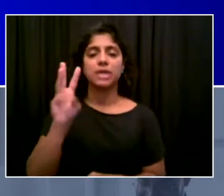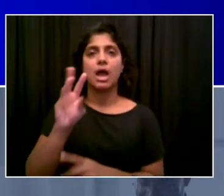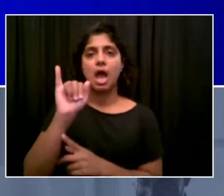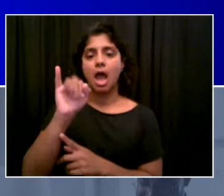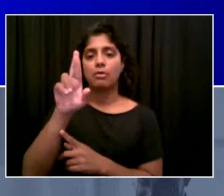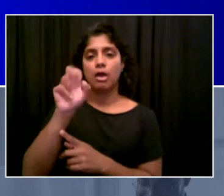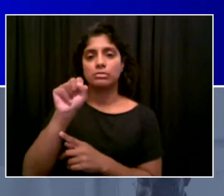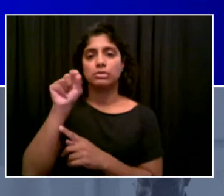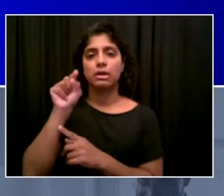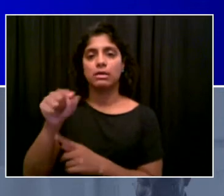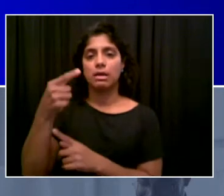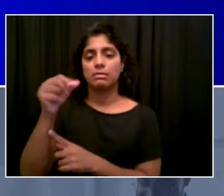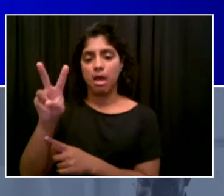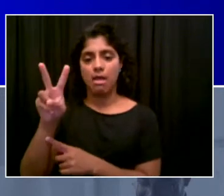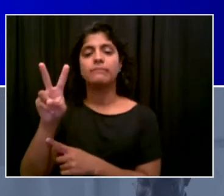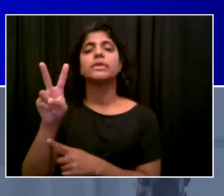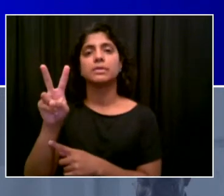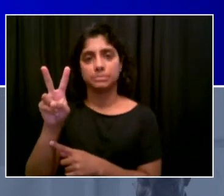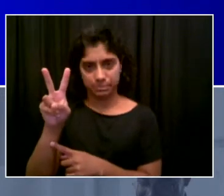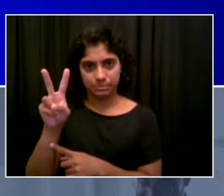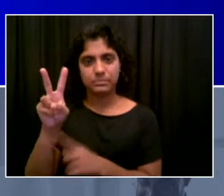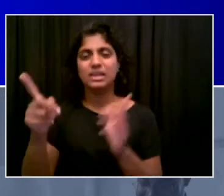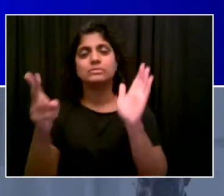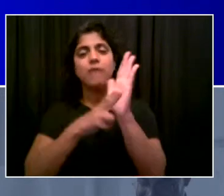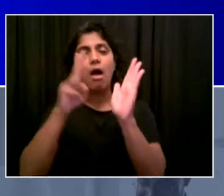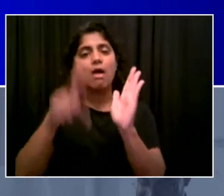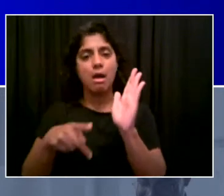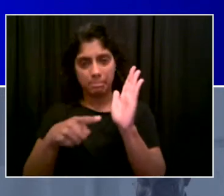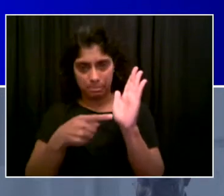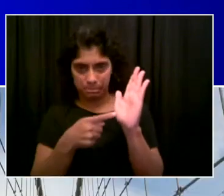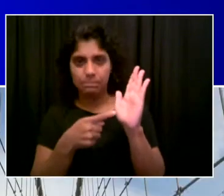SOMETHING THAT NEEDS A BETTER NAME, ICHLD